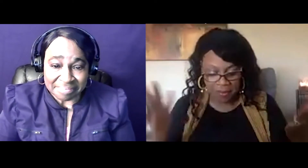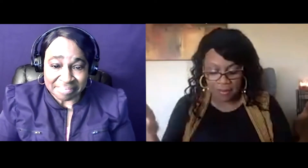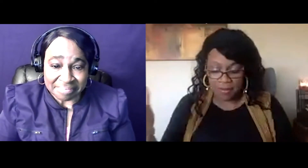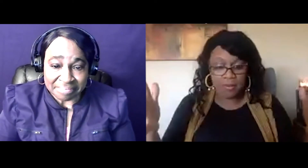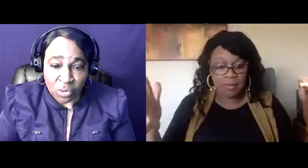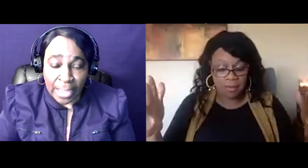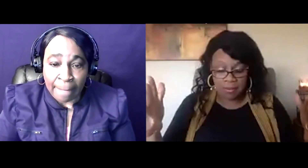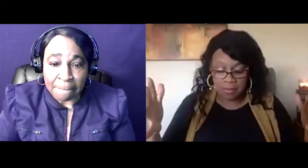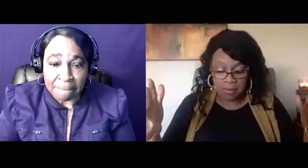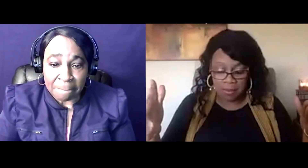Okay.